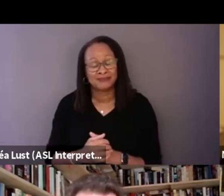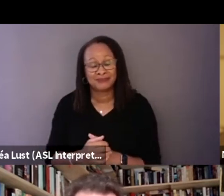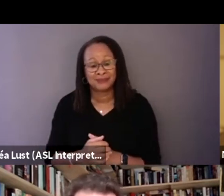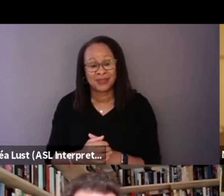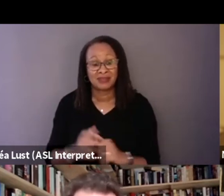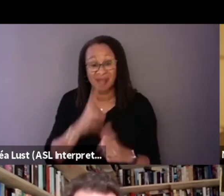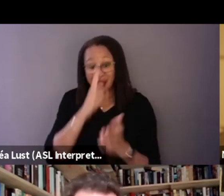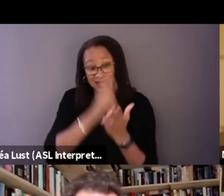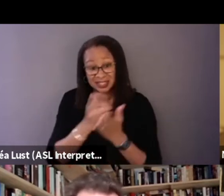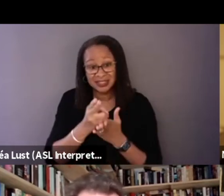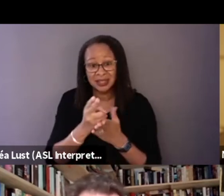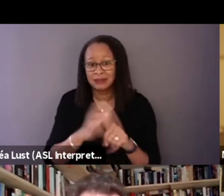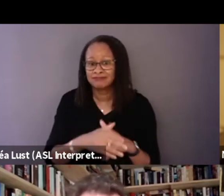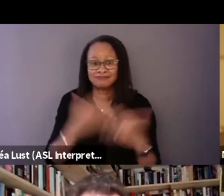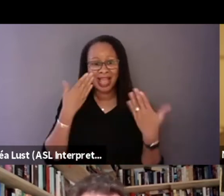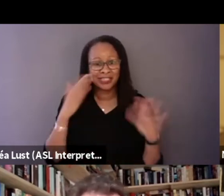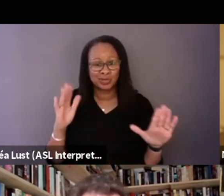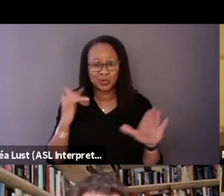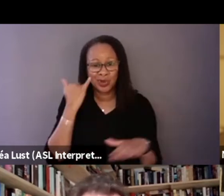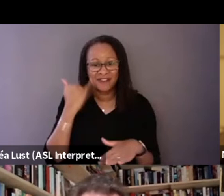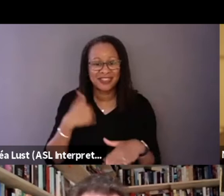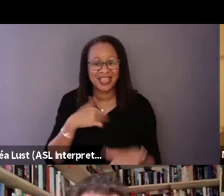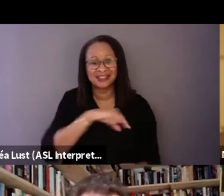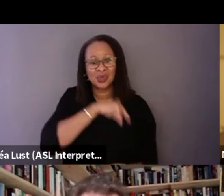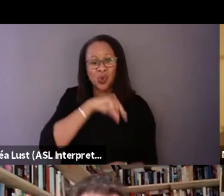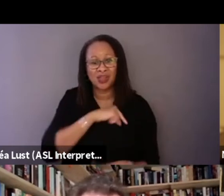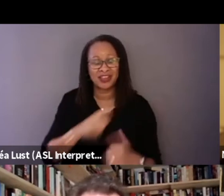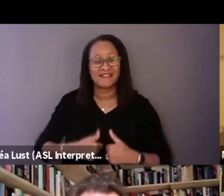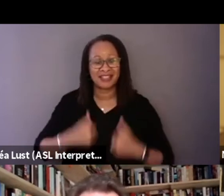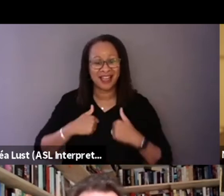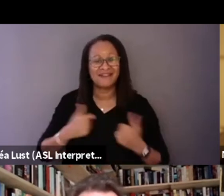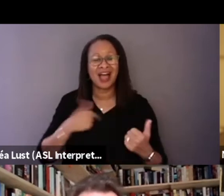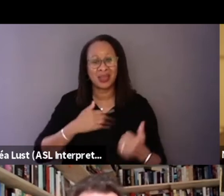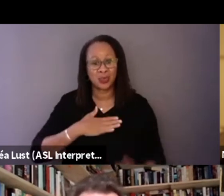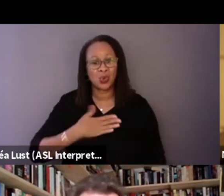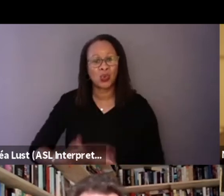I don't know if that would be a quality of life that I would be willing to tolerate.